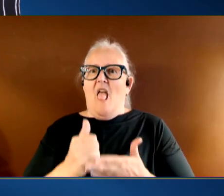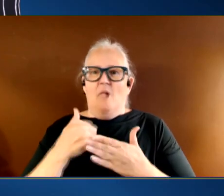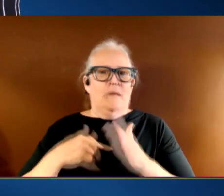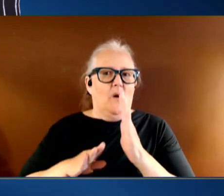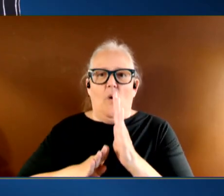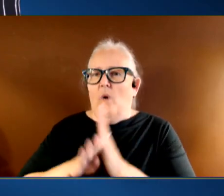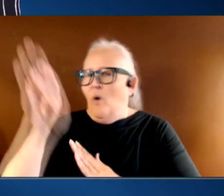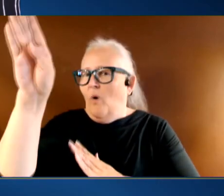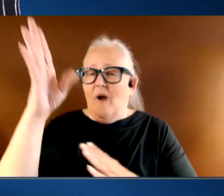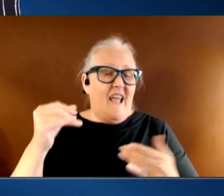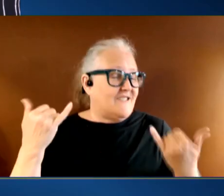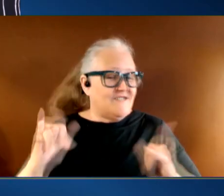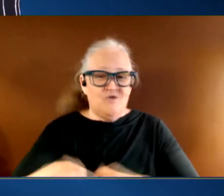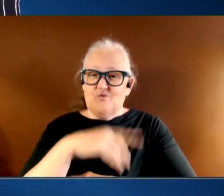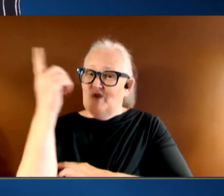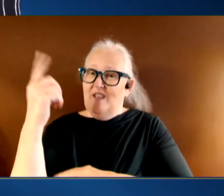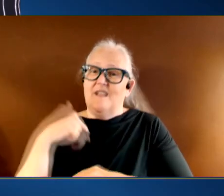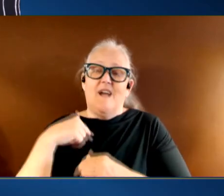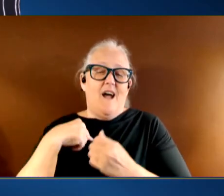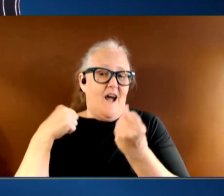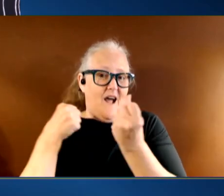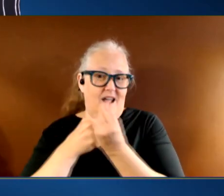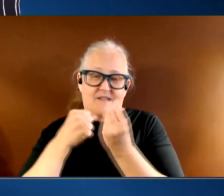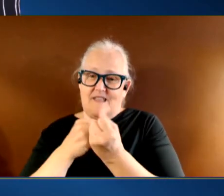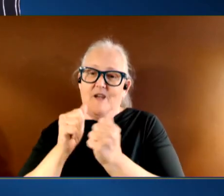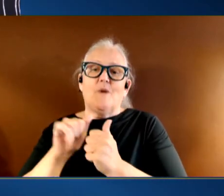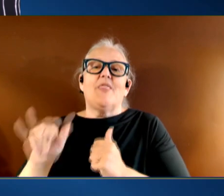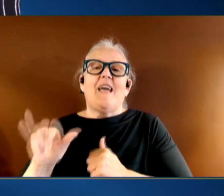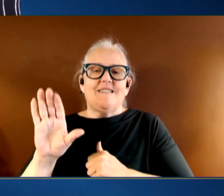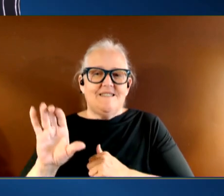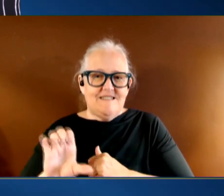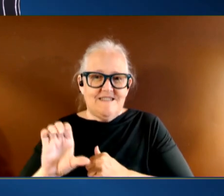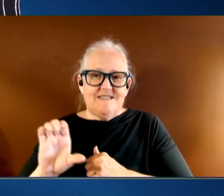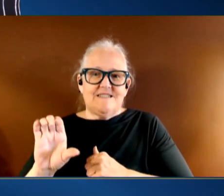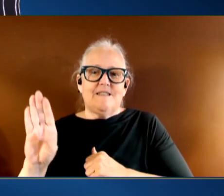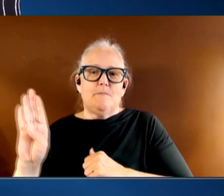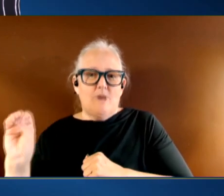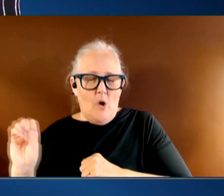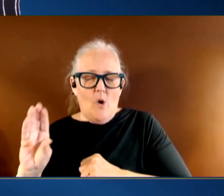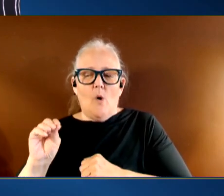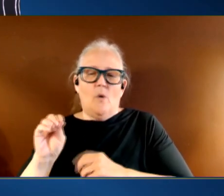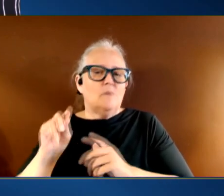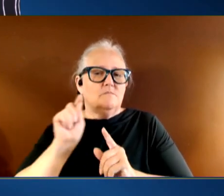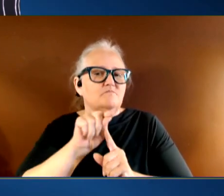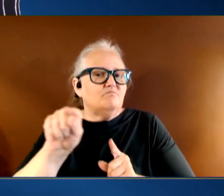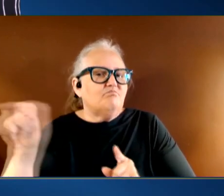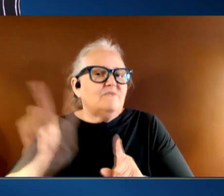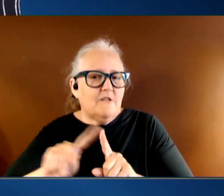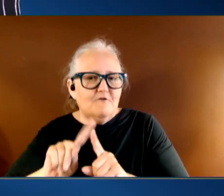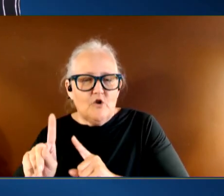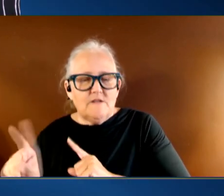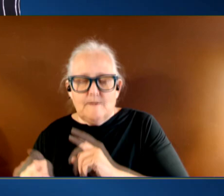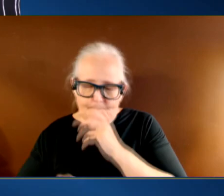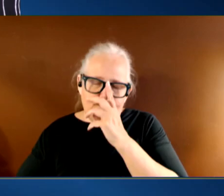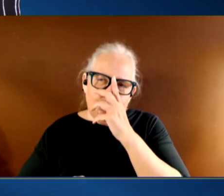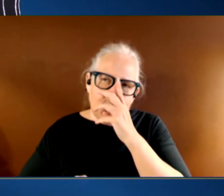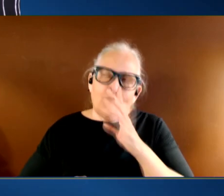advocate with that CBO as well as other CBOs. But the importance and I'm trying to express is that,